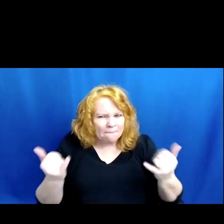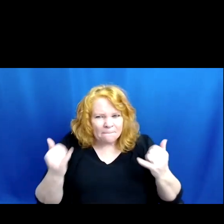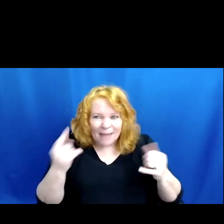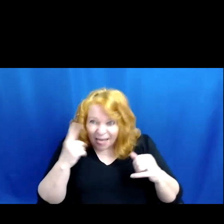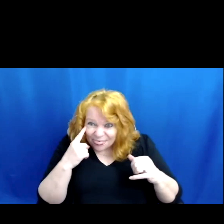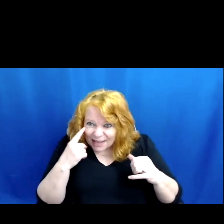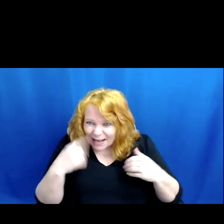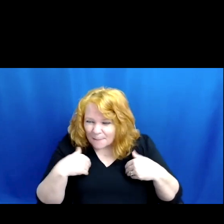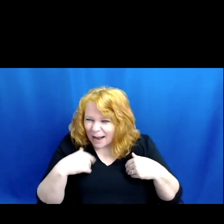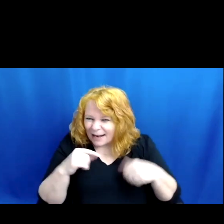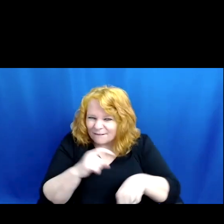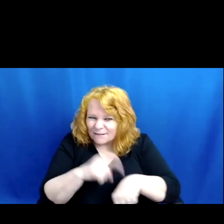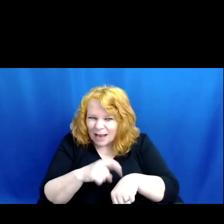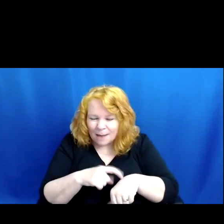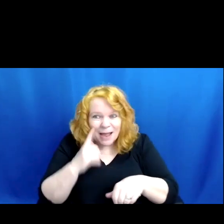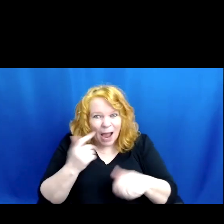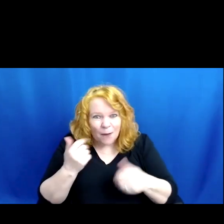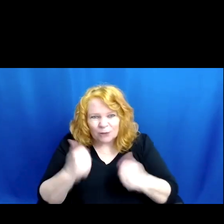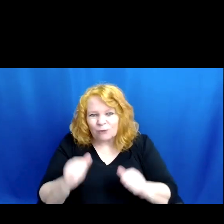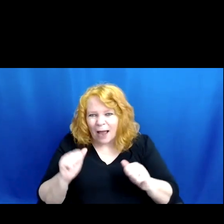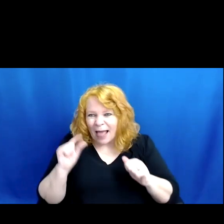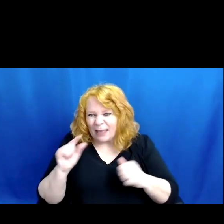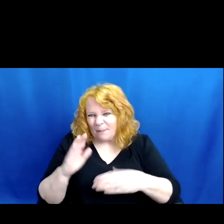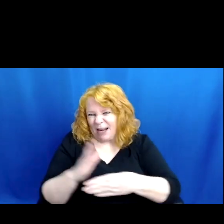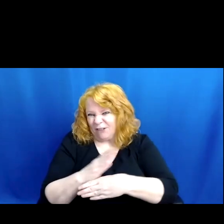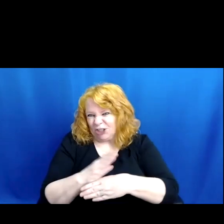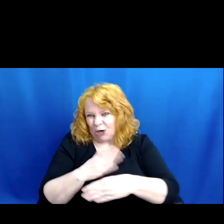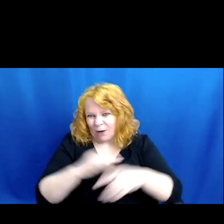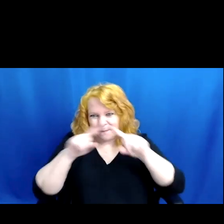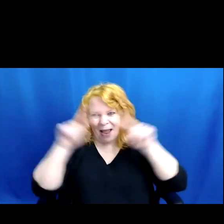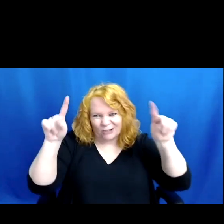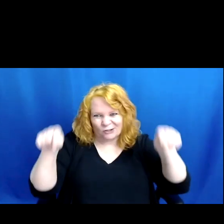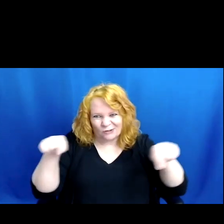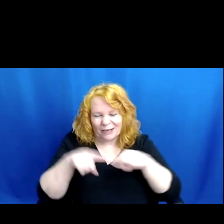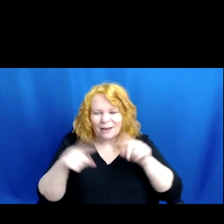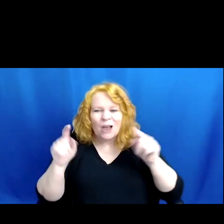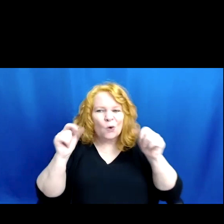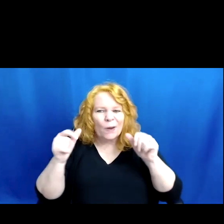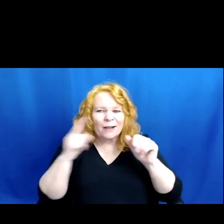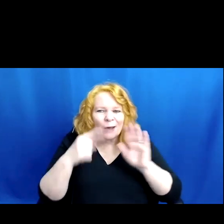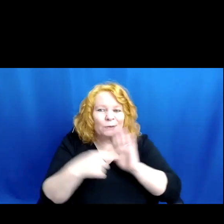I am going to have a go now everybody at sharing the screen. I am going to quickly show you, if I have got time.